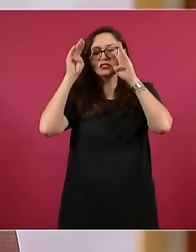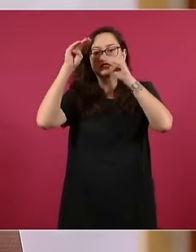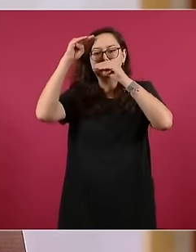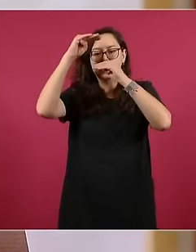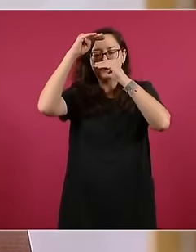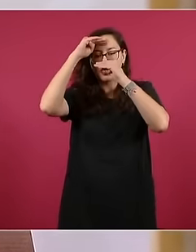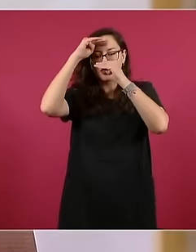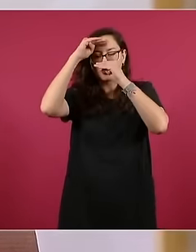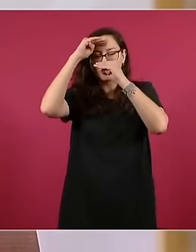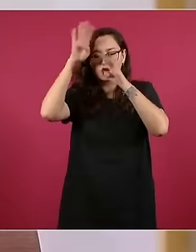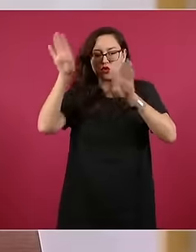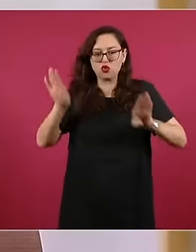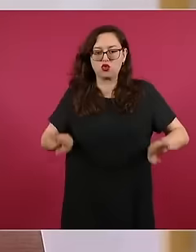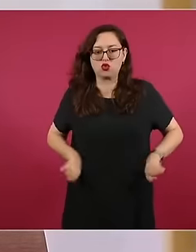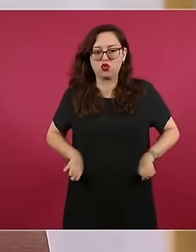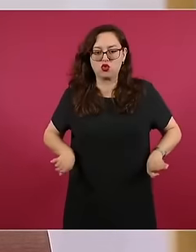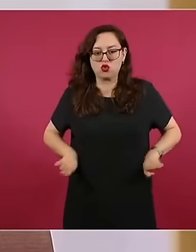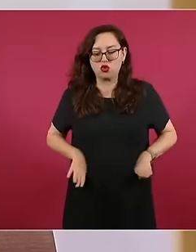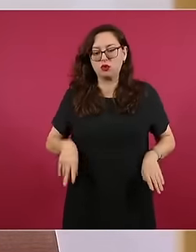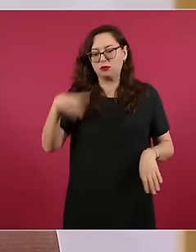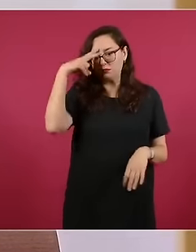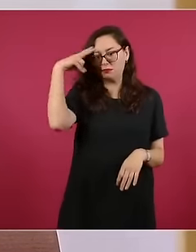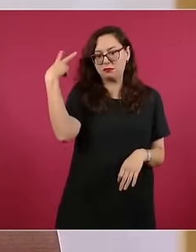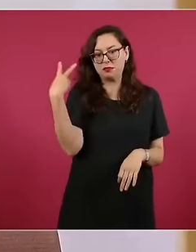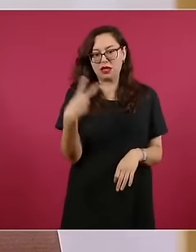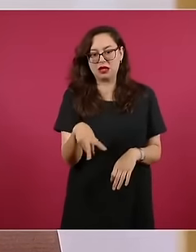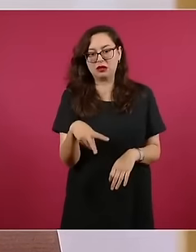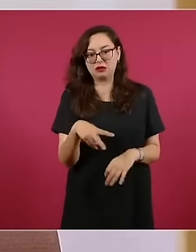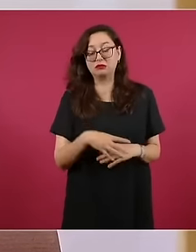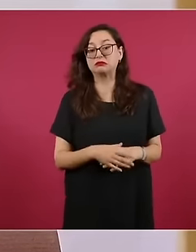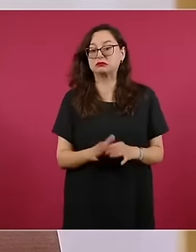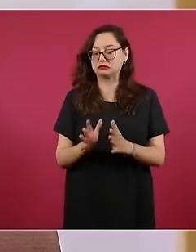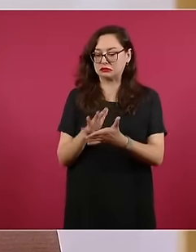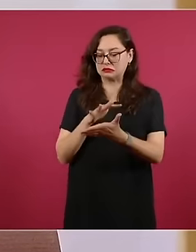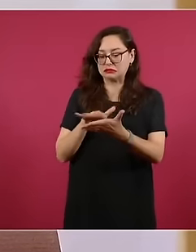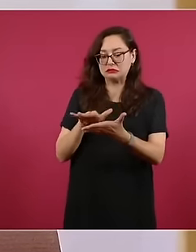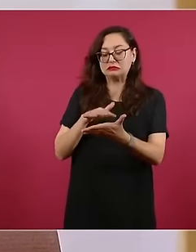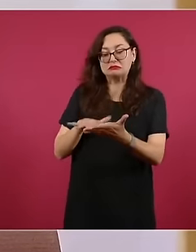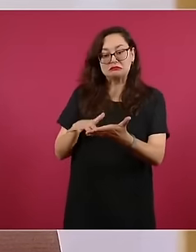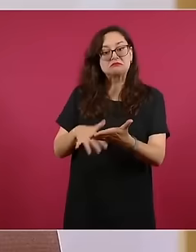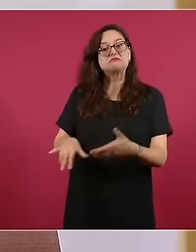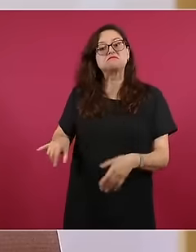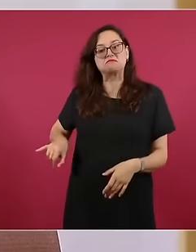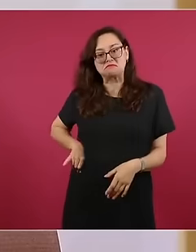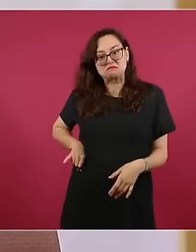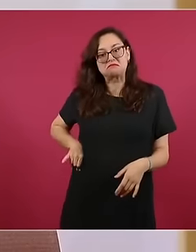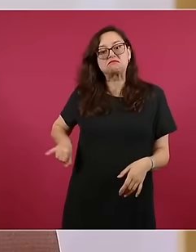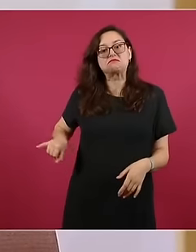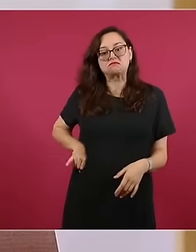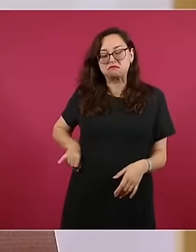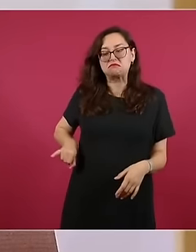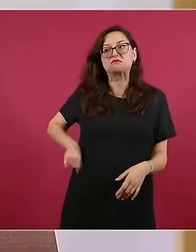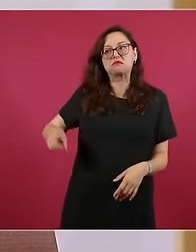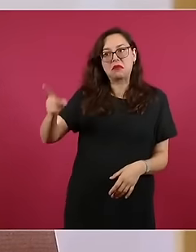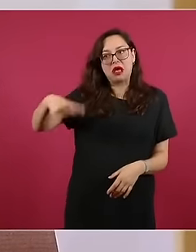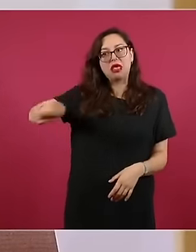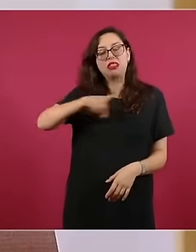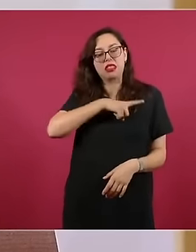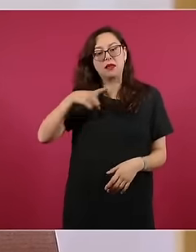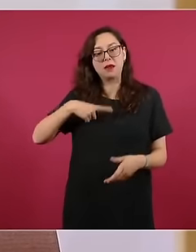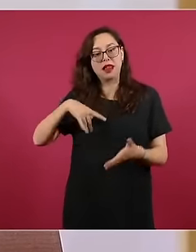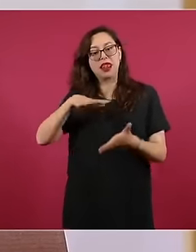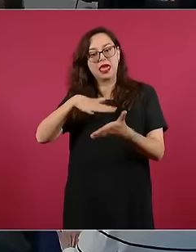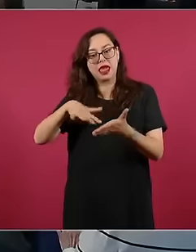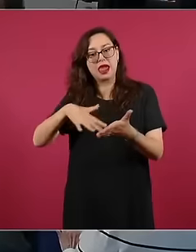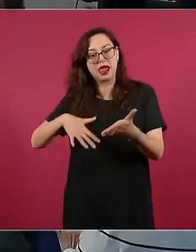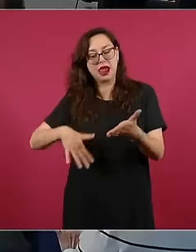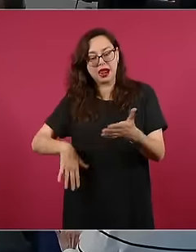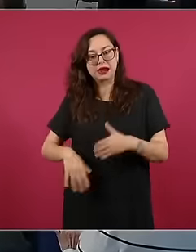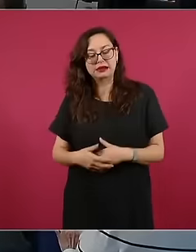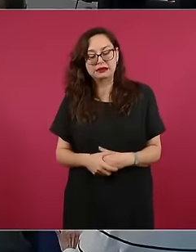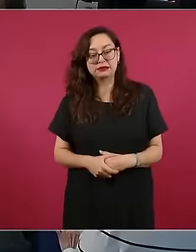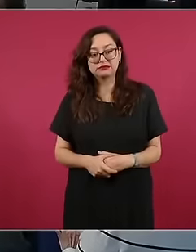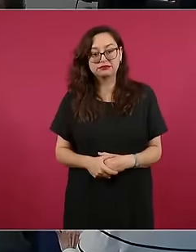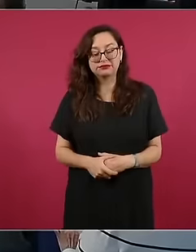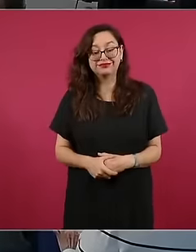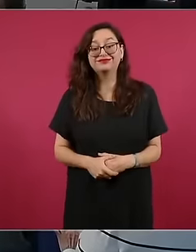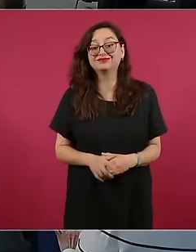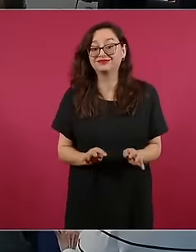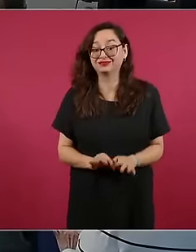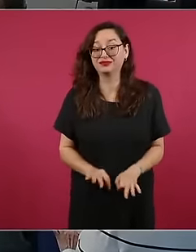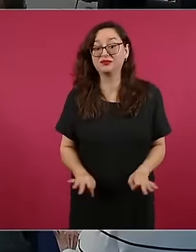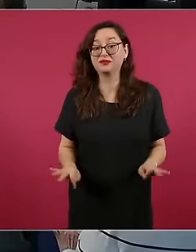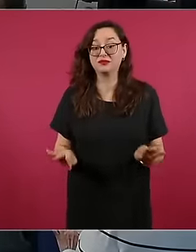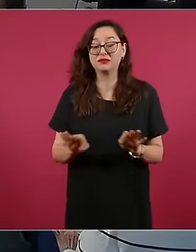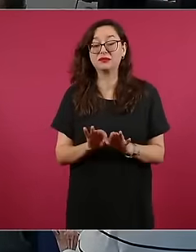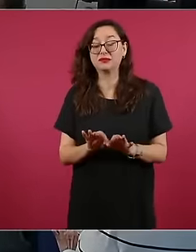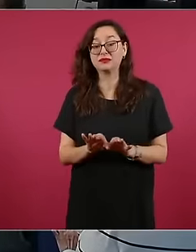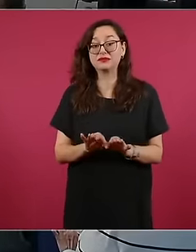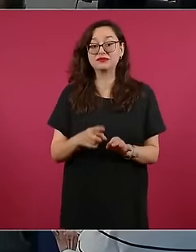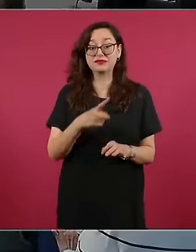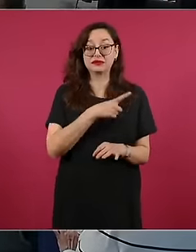conservatism in Mexico, I recommend that book, so you have to understand that always